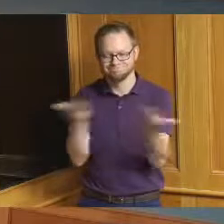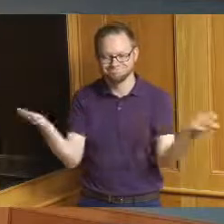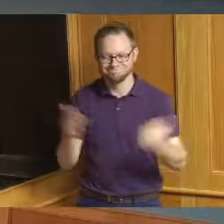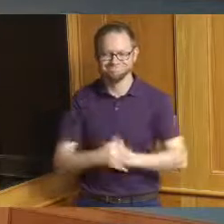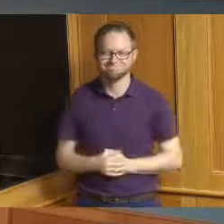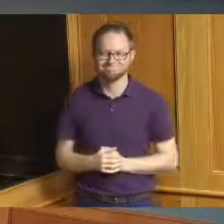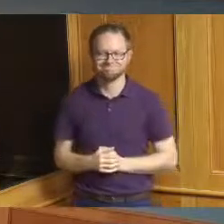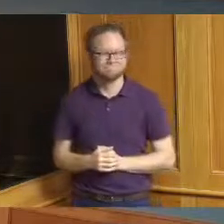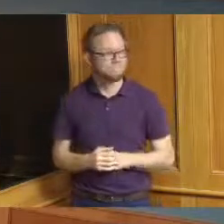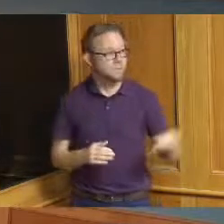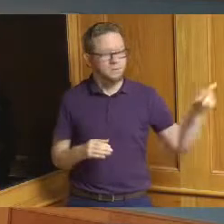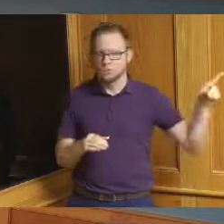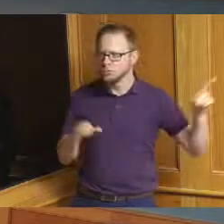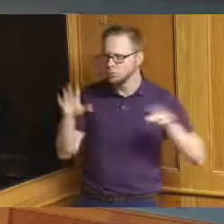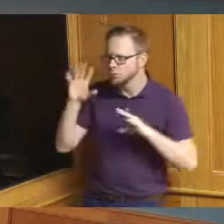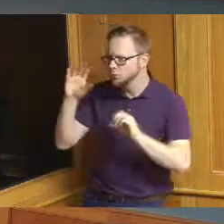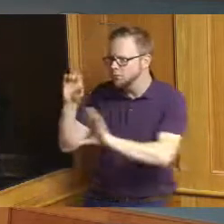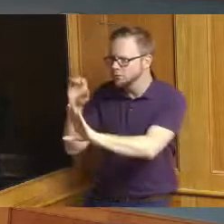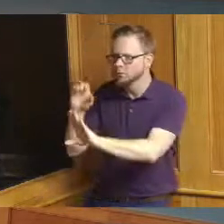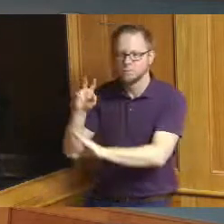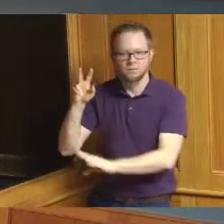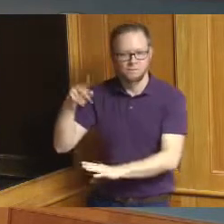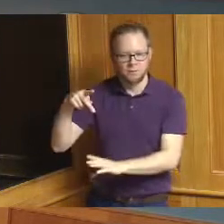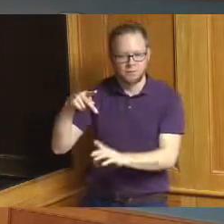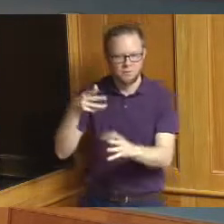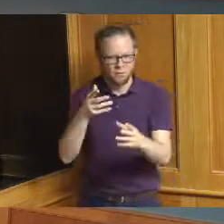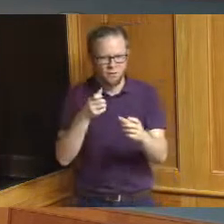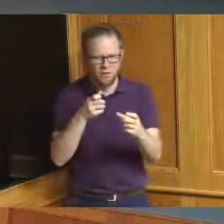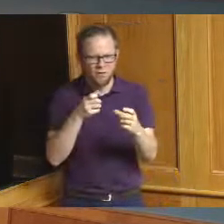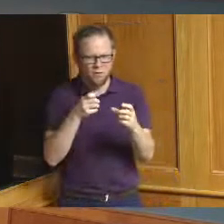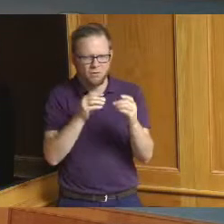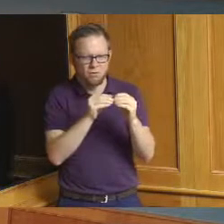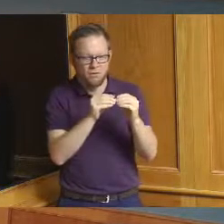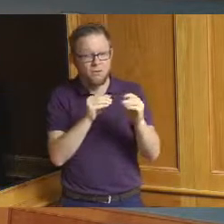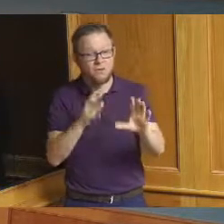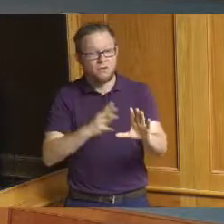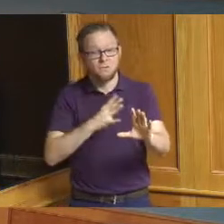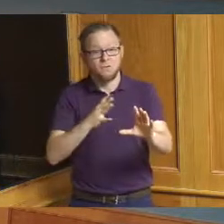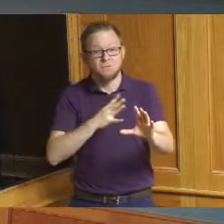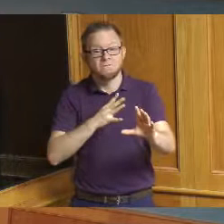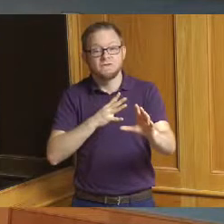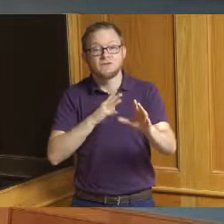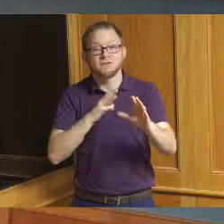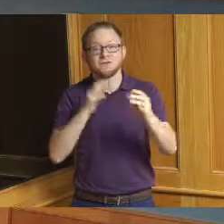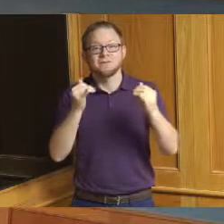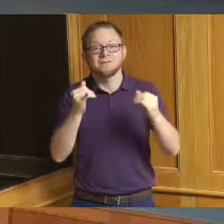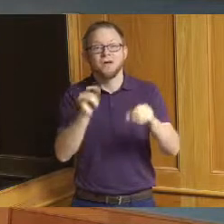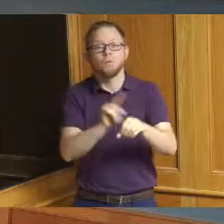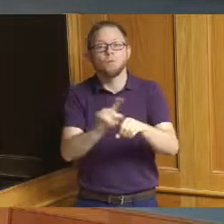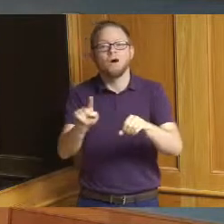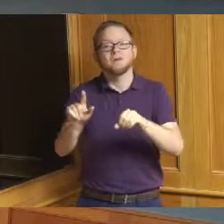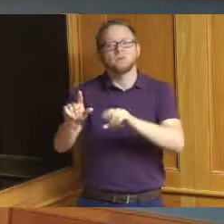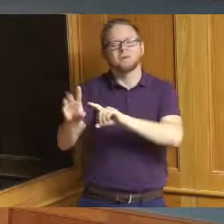President yes they just make one correction for the record it's official as of 1 26 pm understood